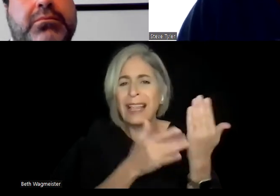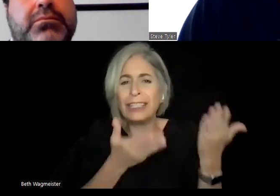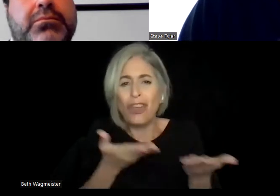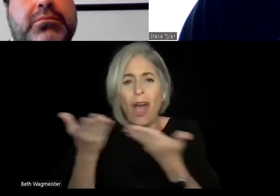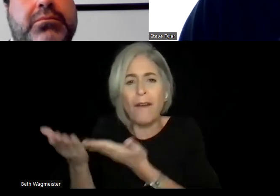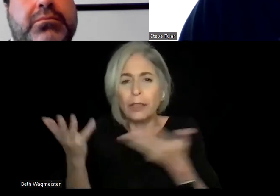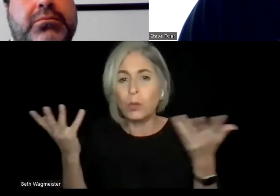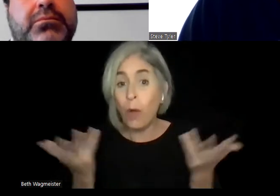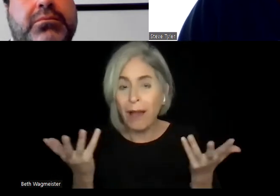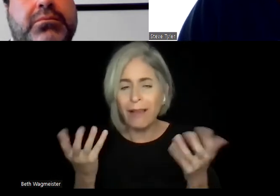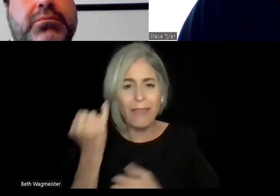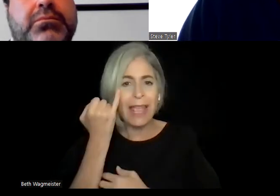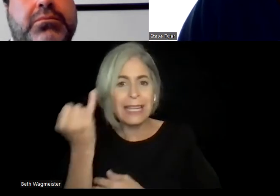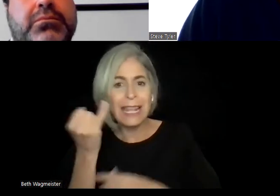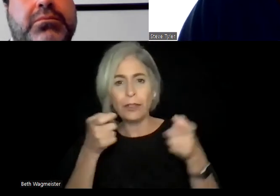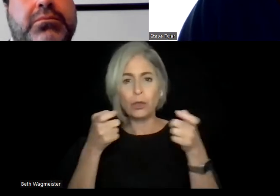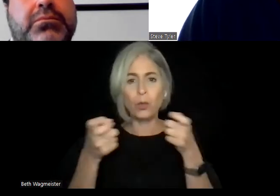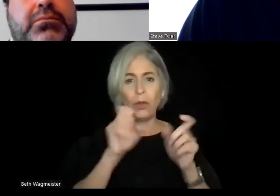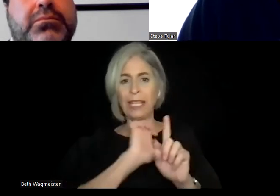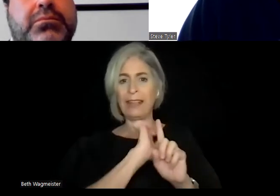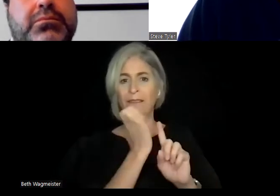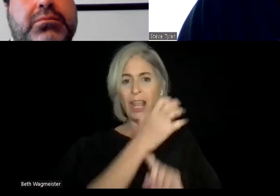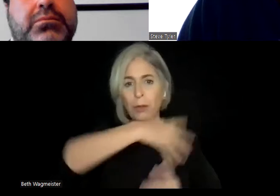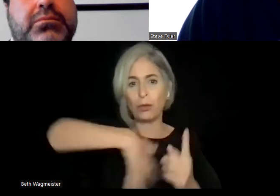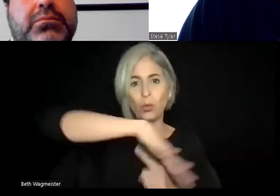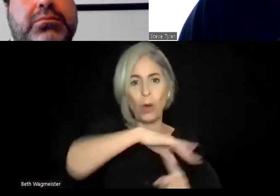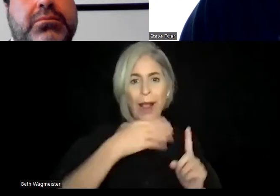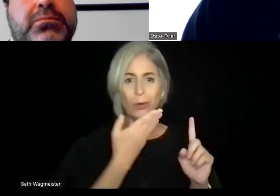food, so what I'm saying, we have to get ahead of the game in terms of what